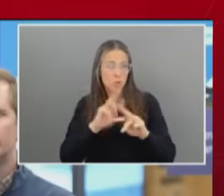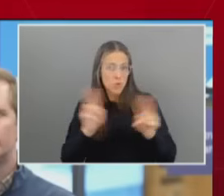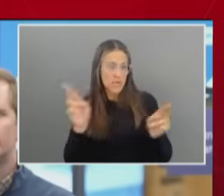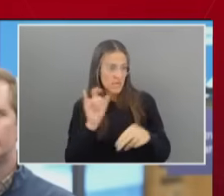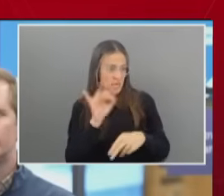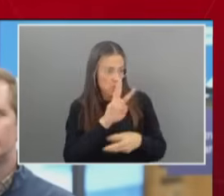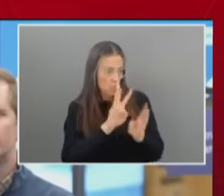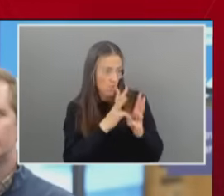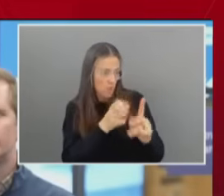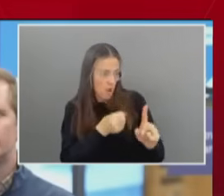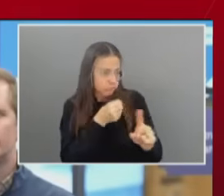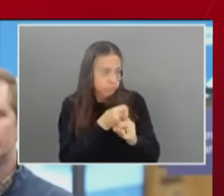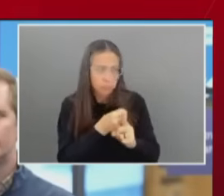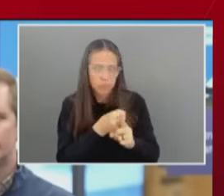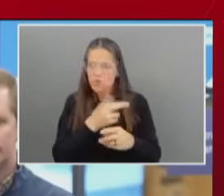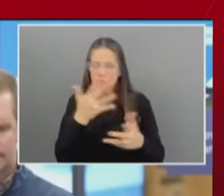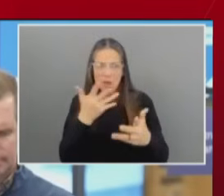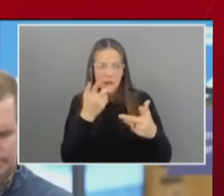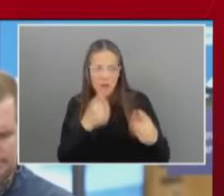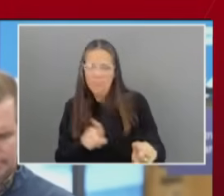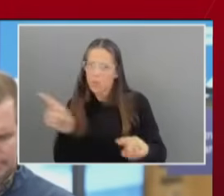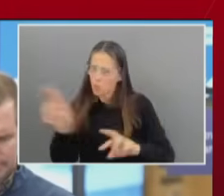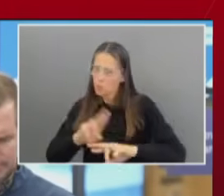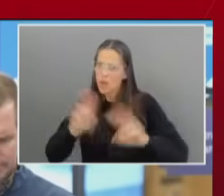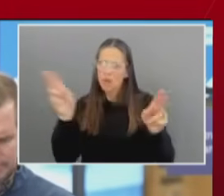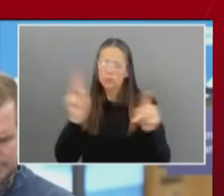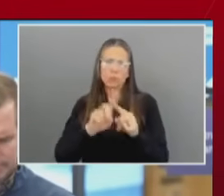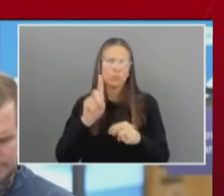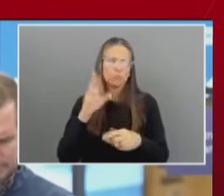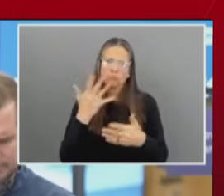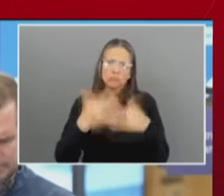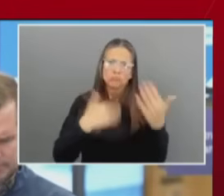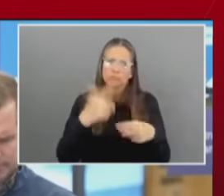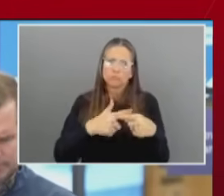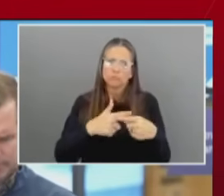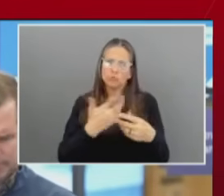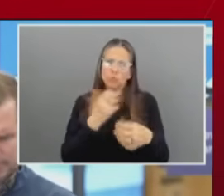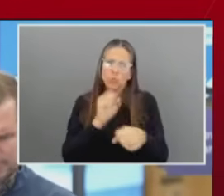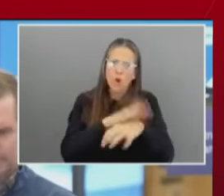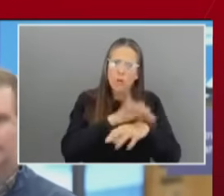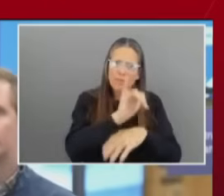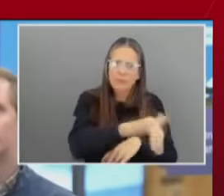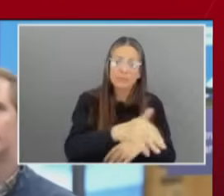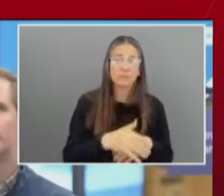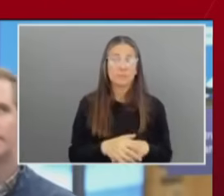CREWS WILL BE READY TO RESPOND TO WHATEVER WEATHER CONDITIONS ARE THROWN AT US.